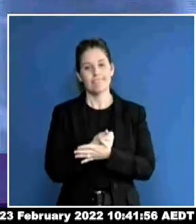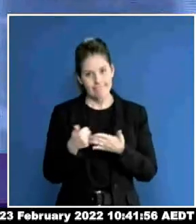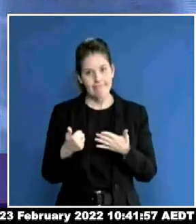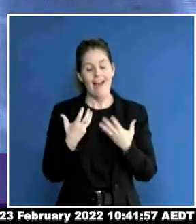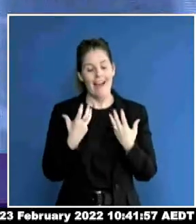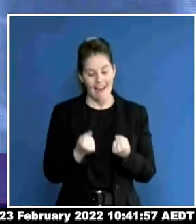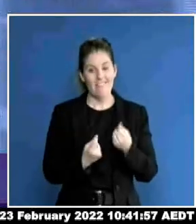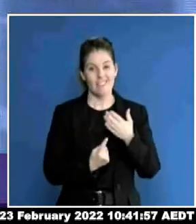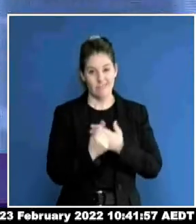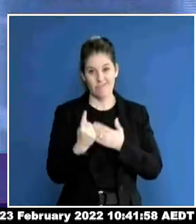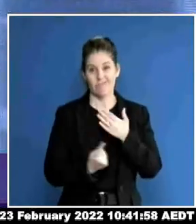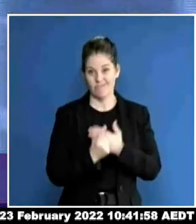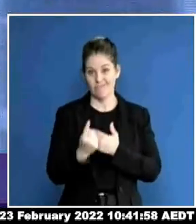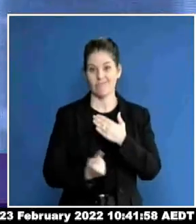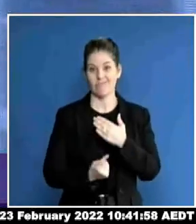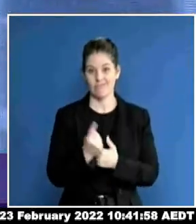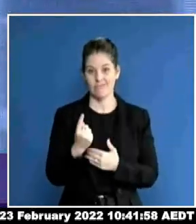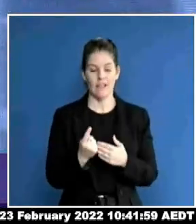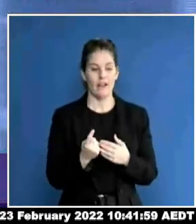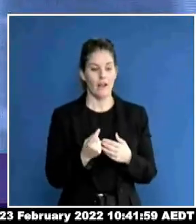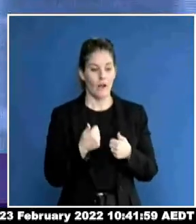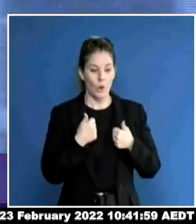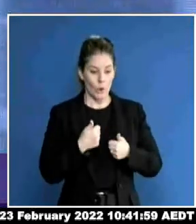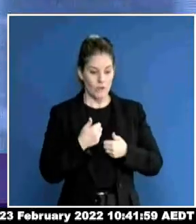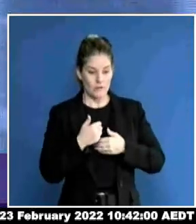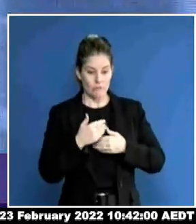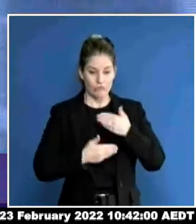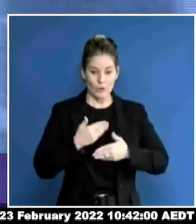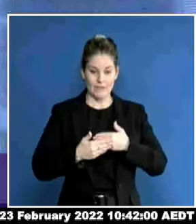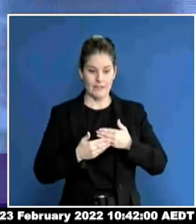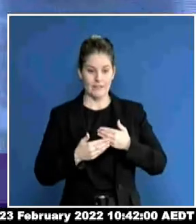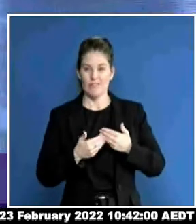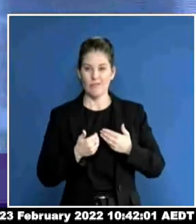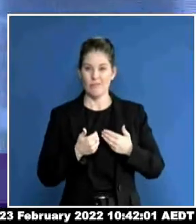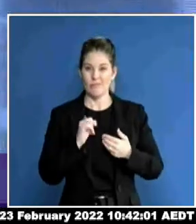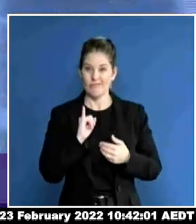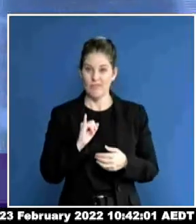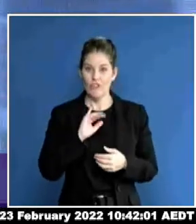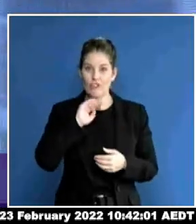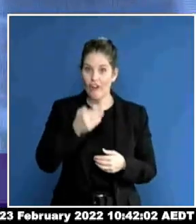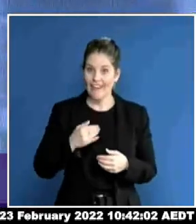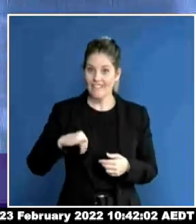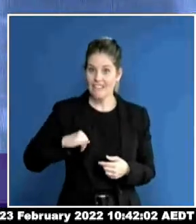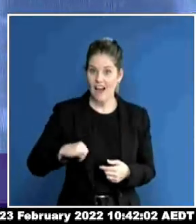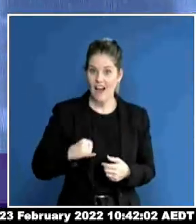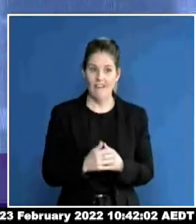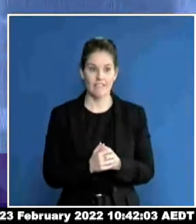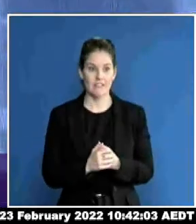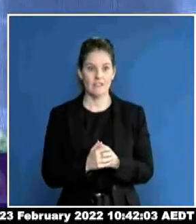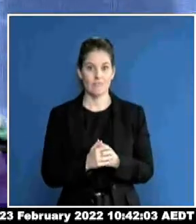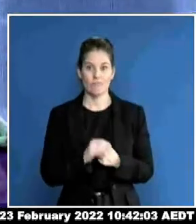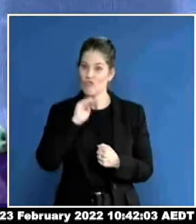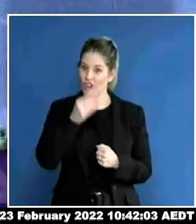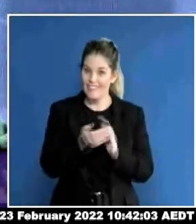under-resourcing, a lack of specialisation, and the changing underlying structural system